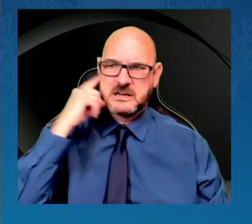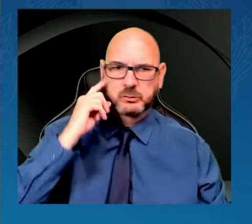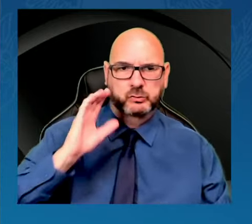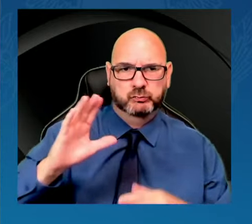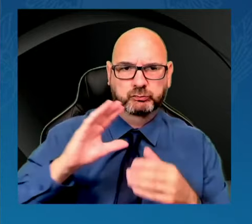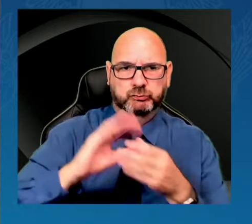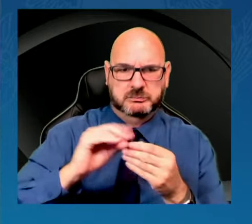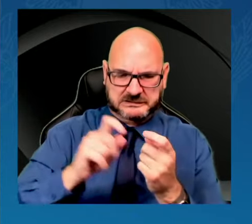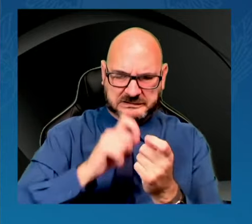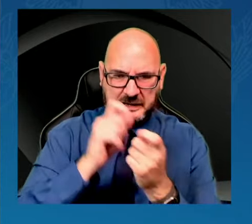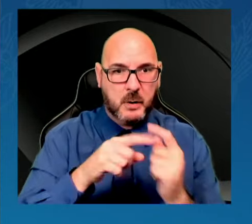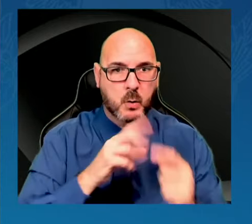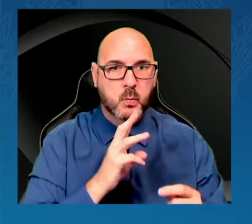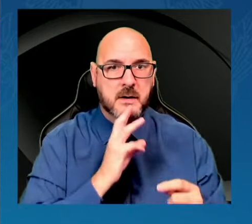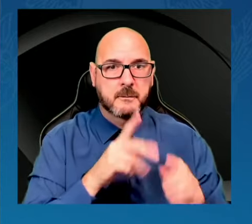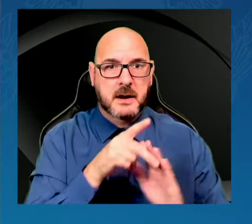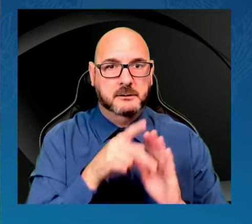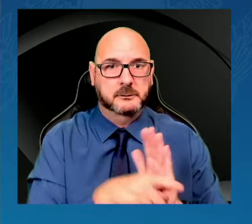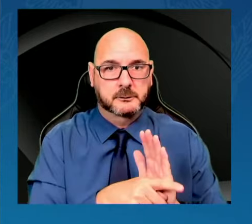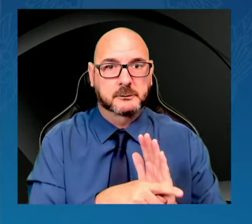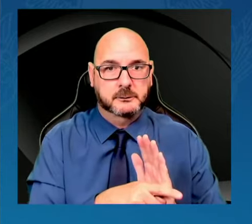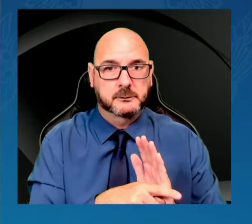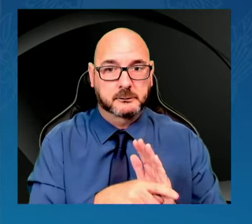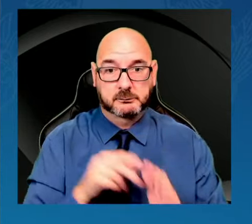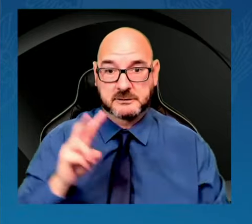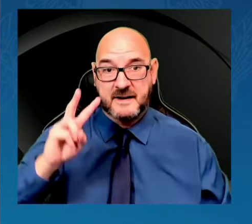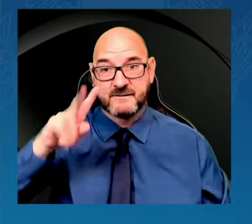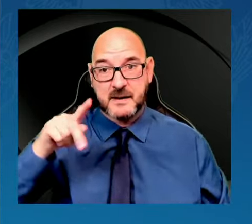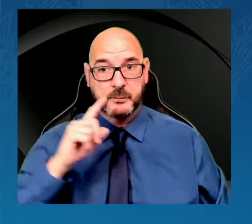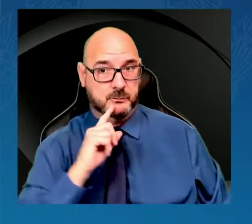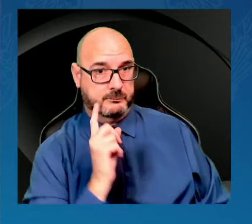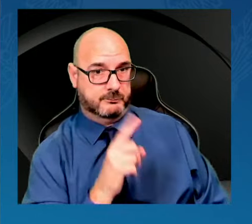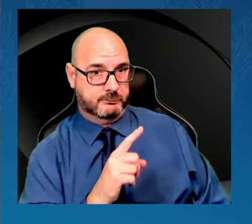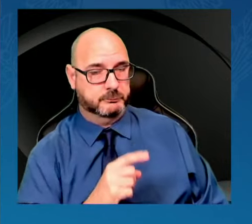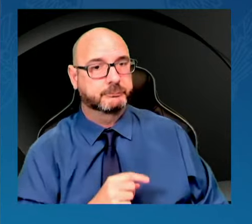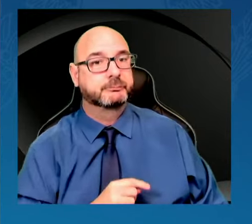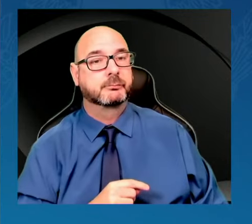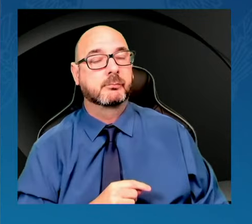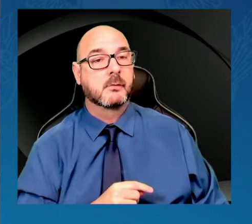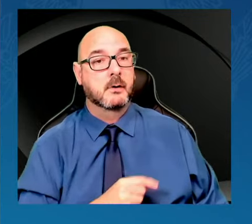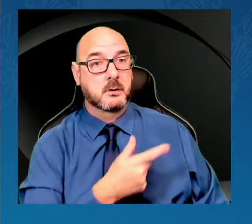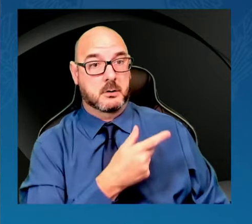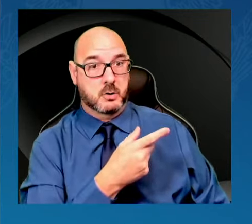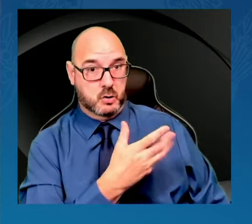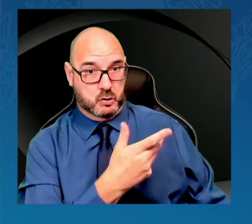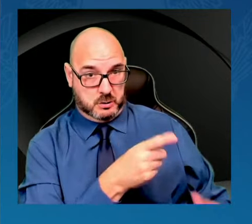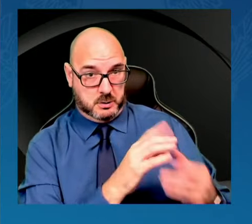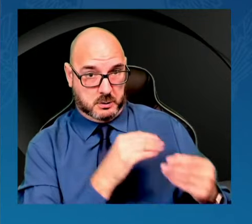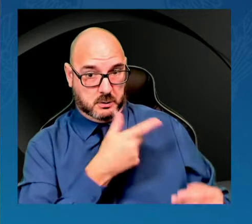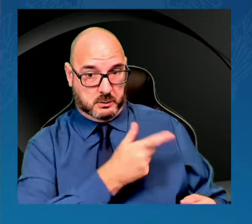I'll answer it, and then I'm going to ask you a question. So, one of the aspects of water policy